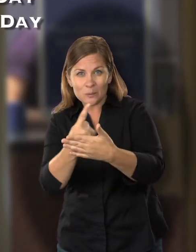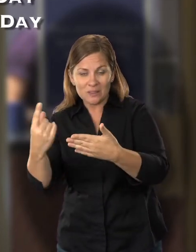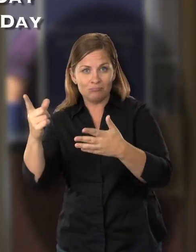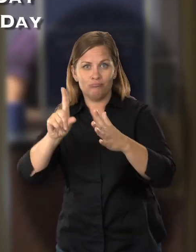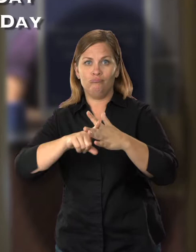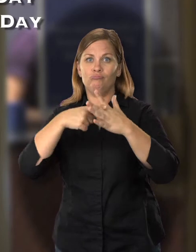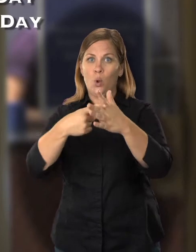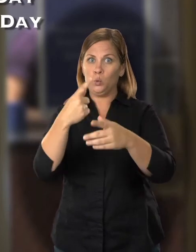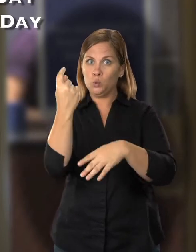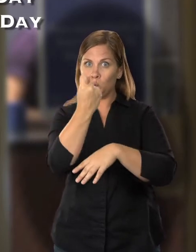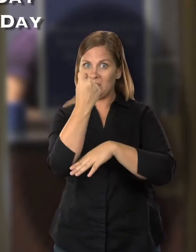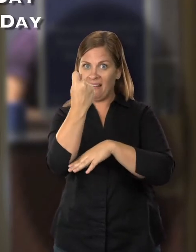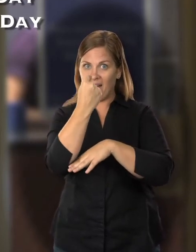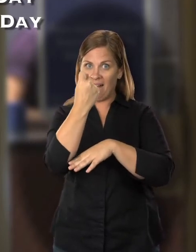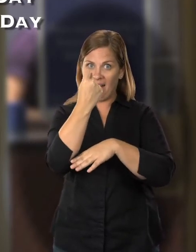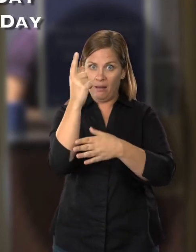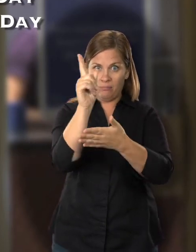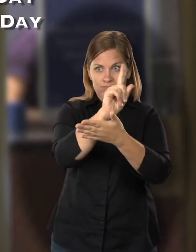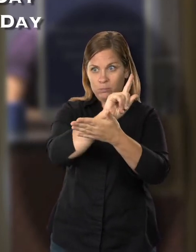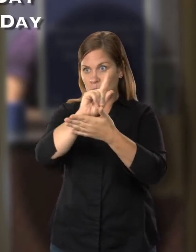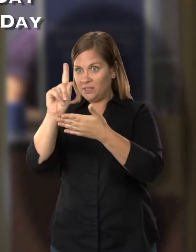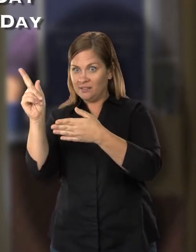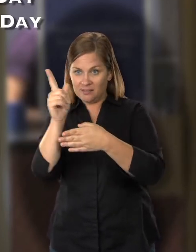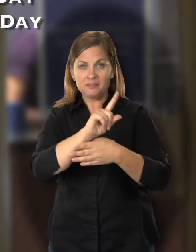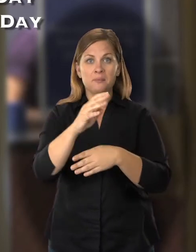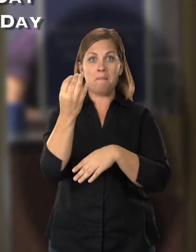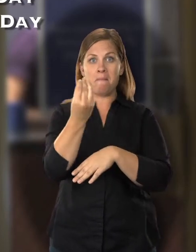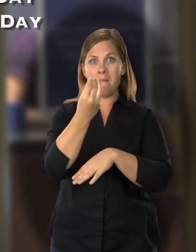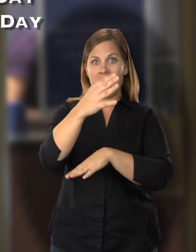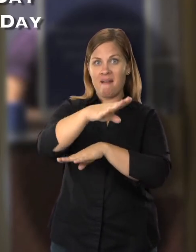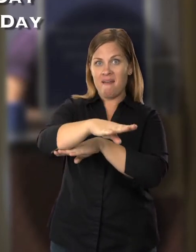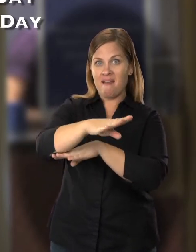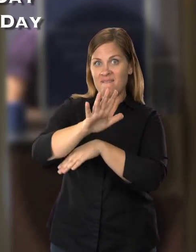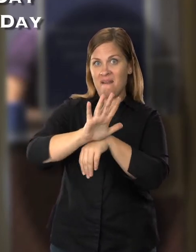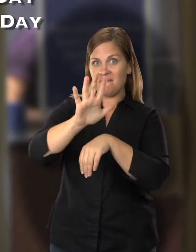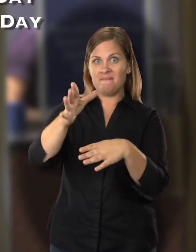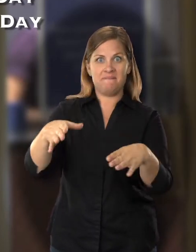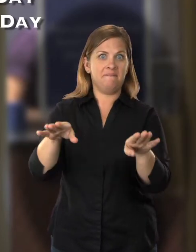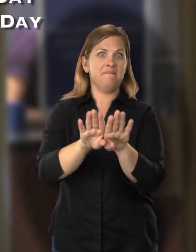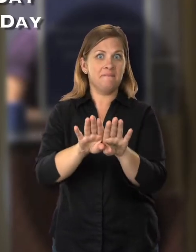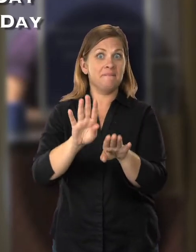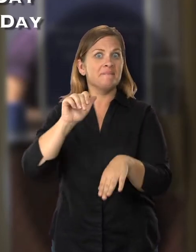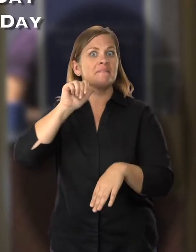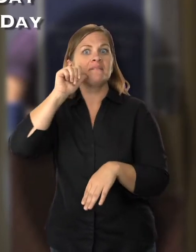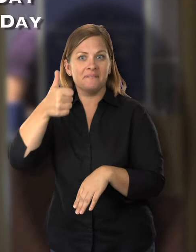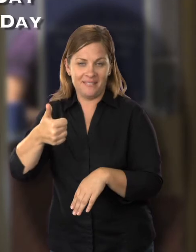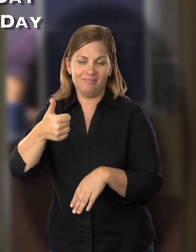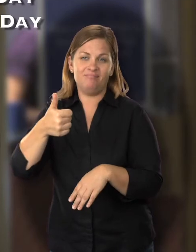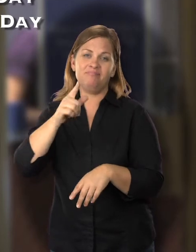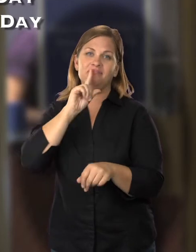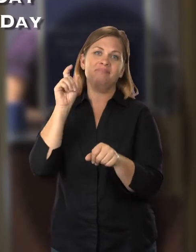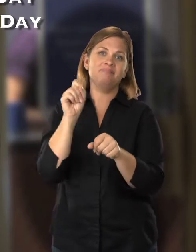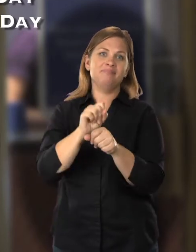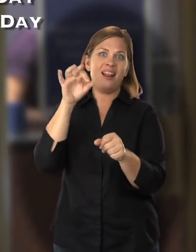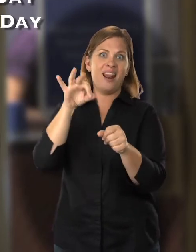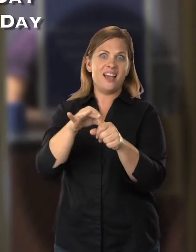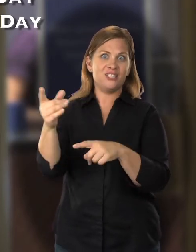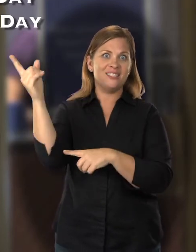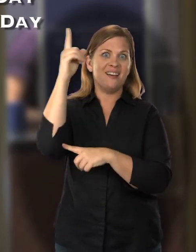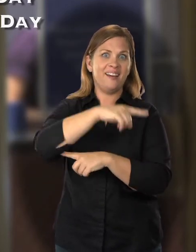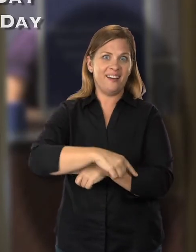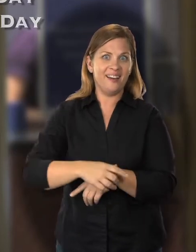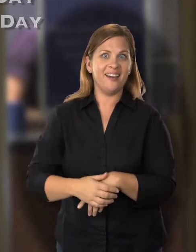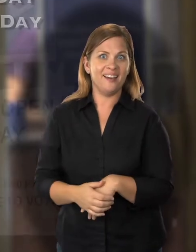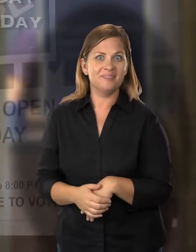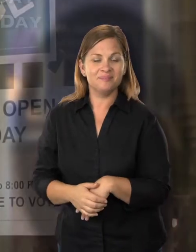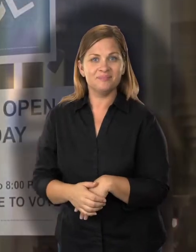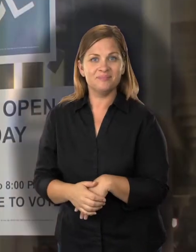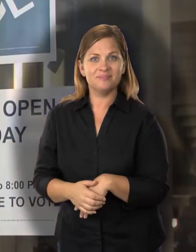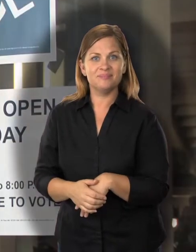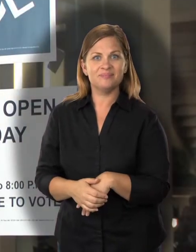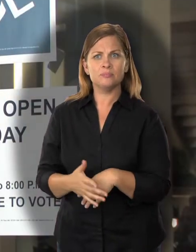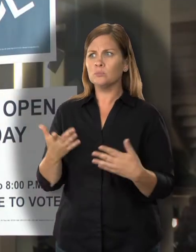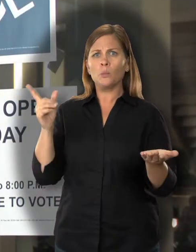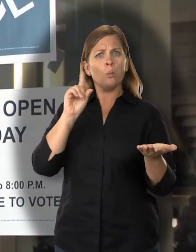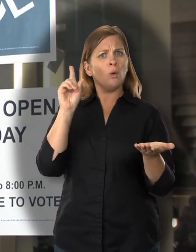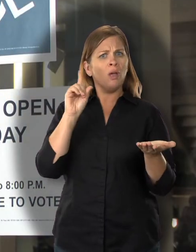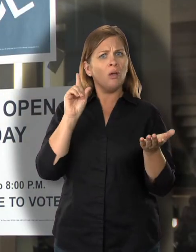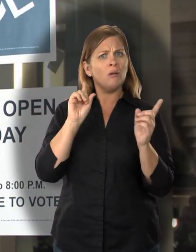until the day before the election at 5:00 pm, which is always a Monday.